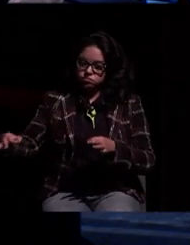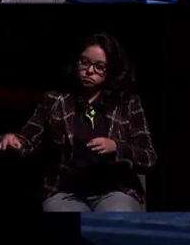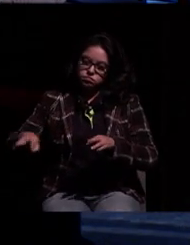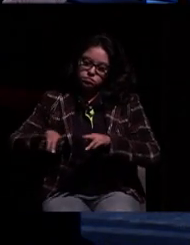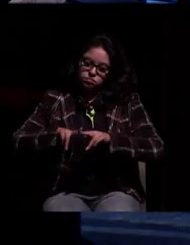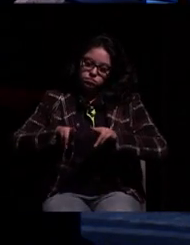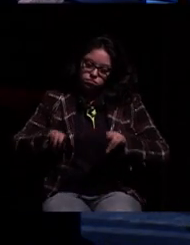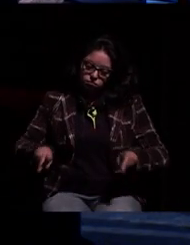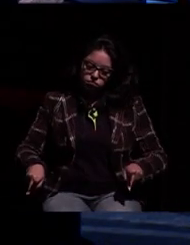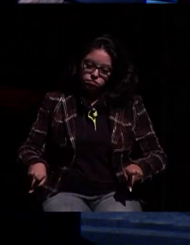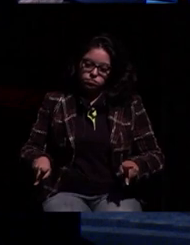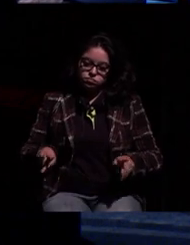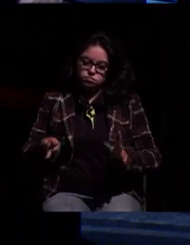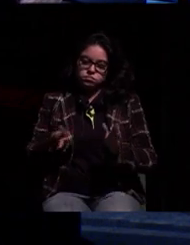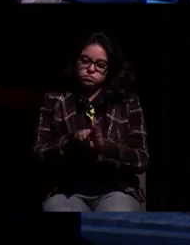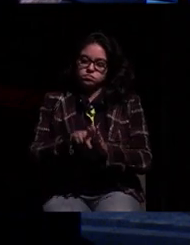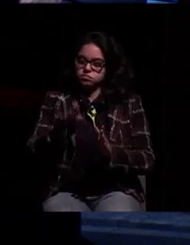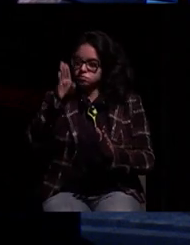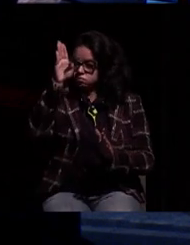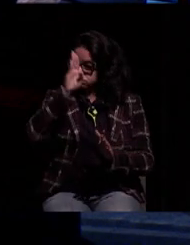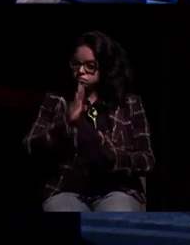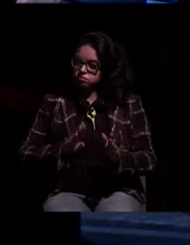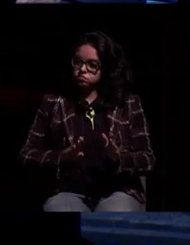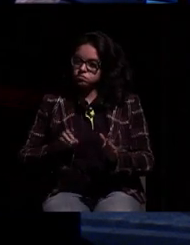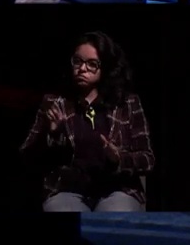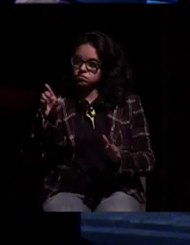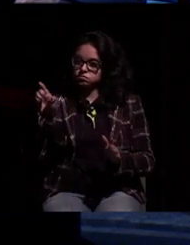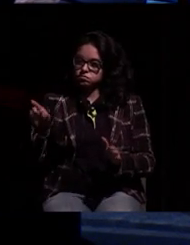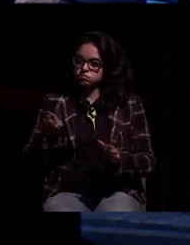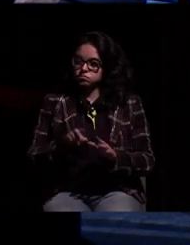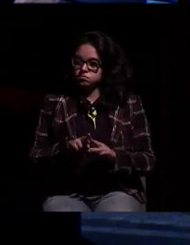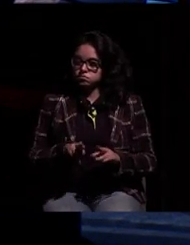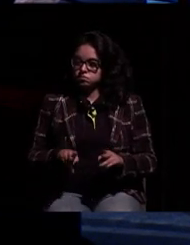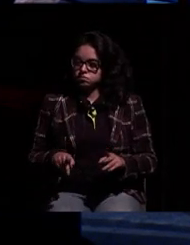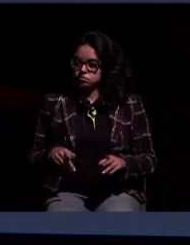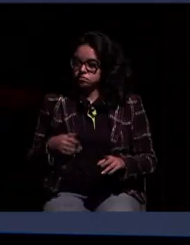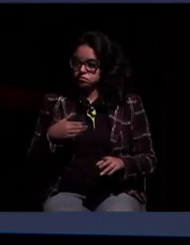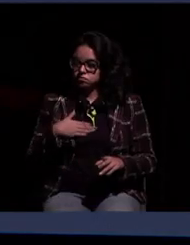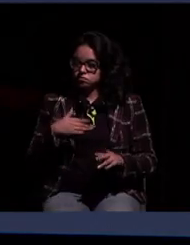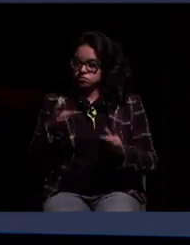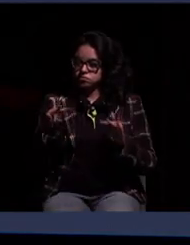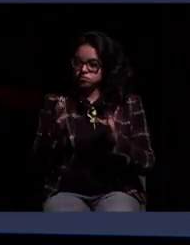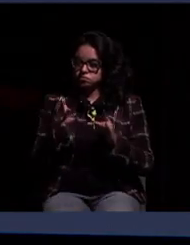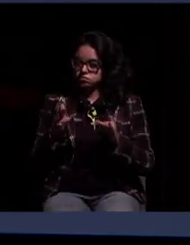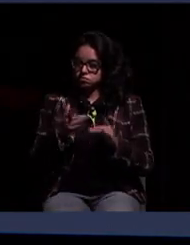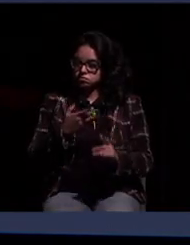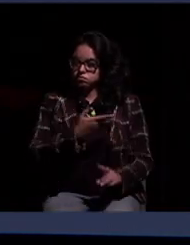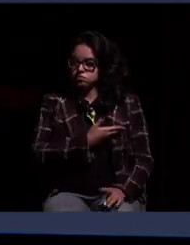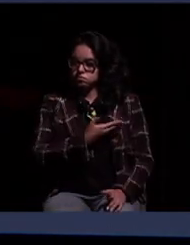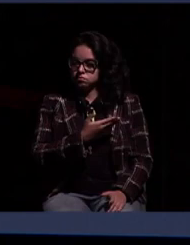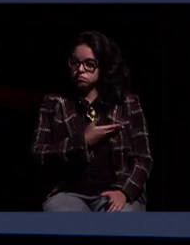the Portuguese culture. I was only in contact with my Portuguese intellectual friends,